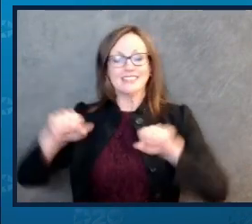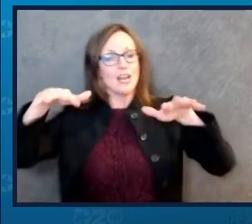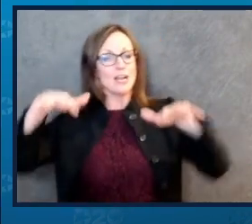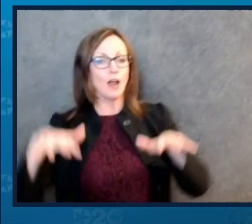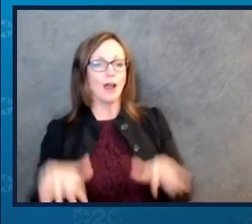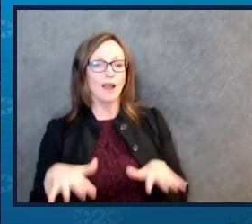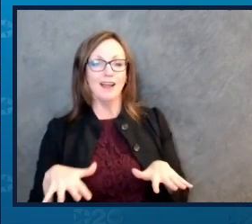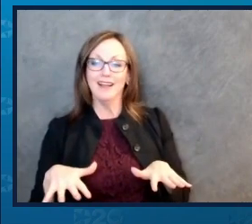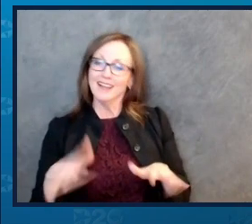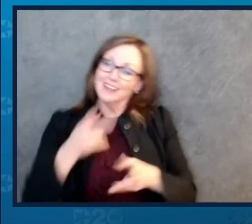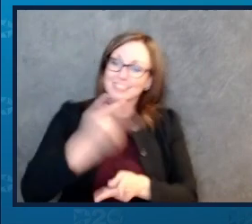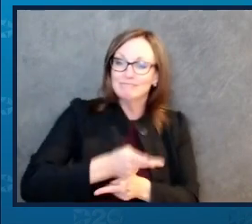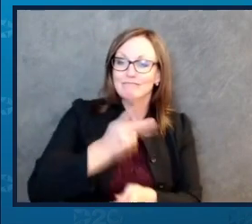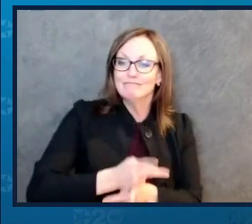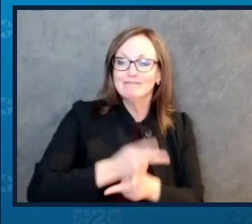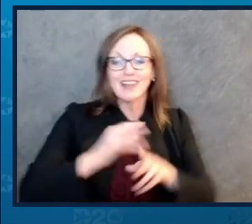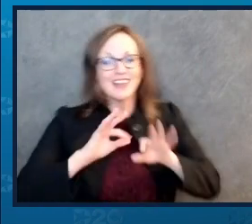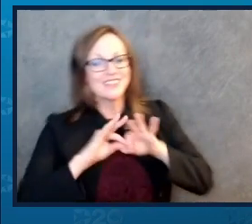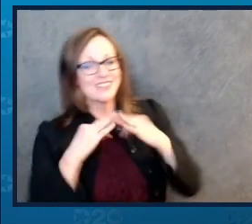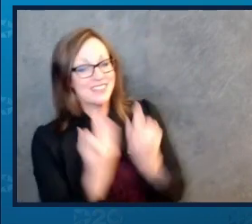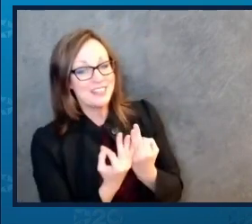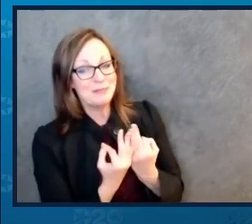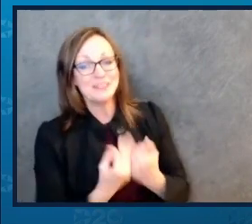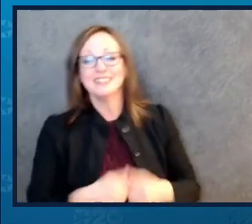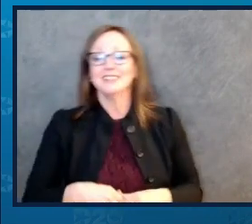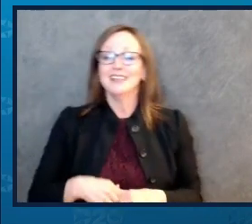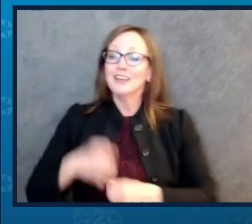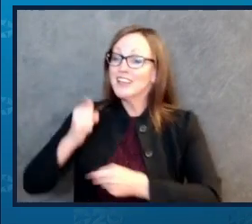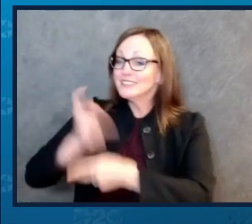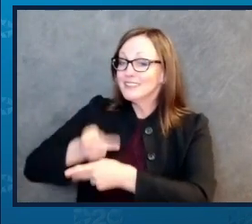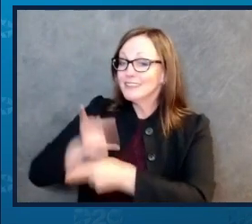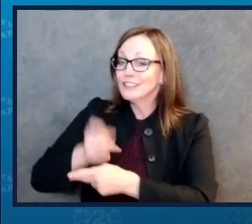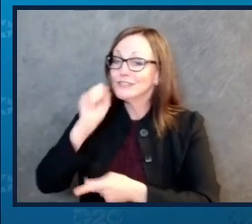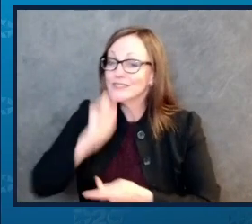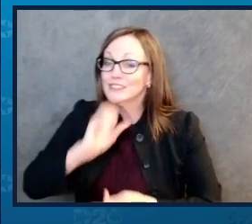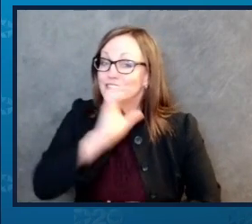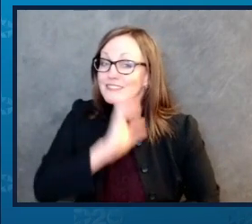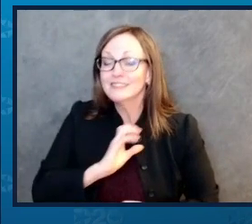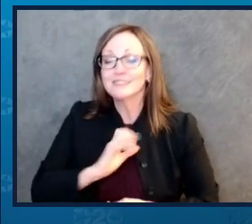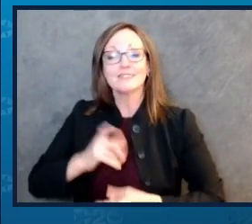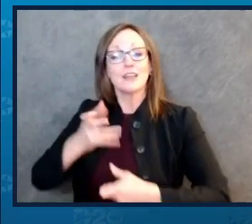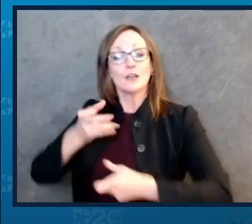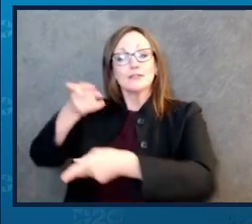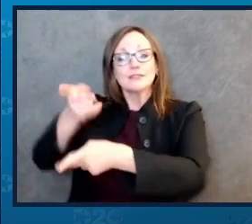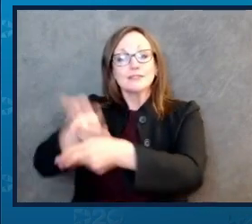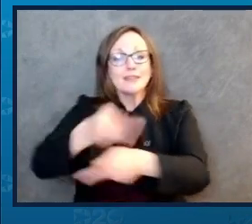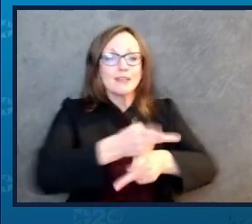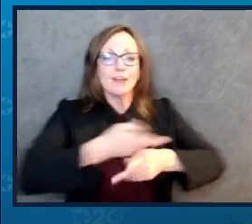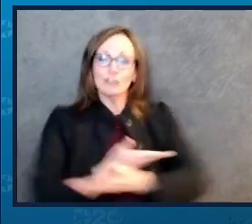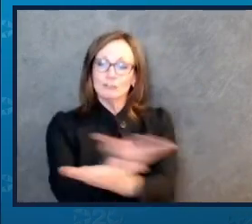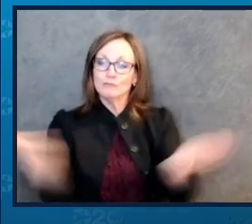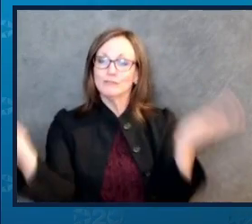CARING FOR OUR SENIORS, AND THE PEOPLE WHO CARE FOR THEM.